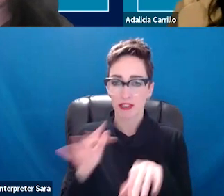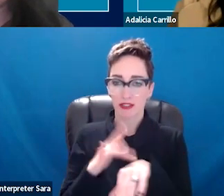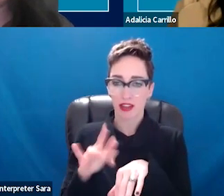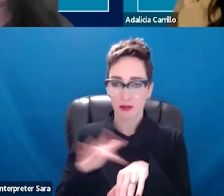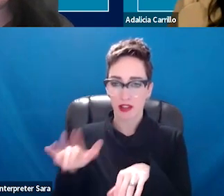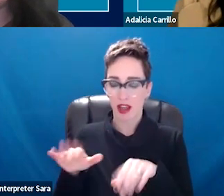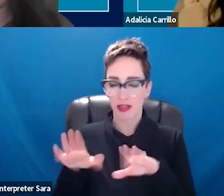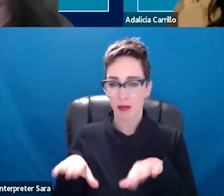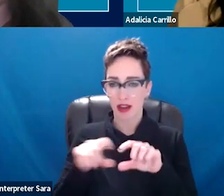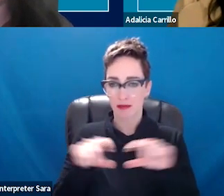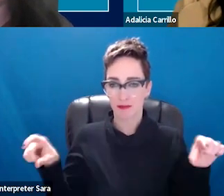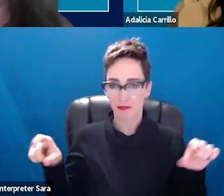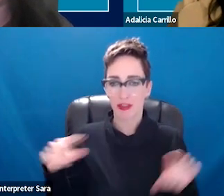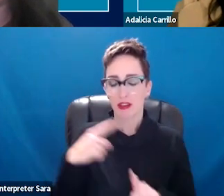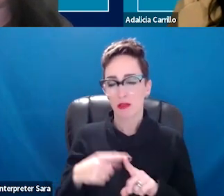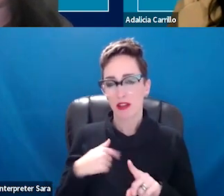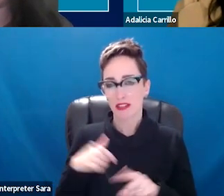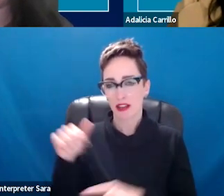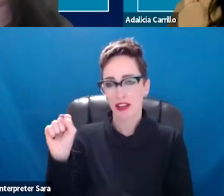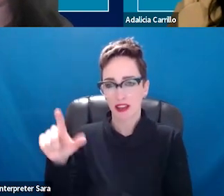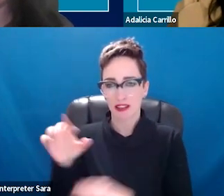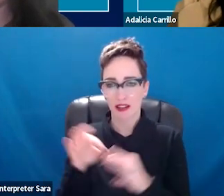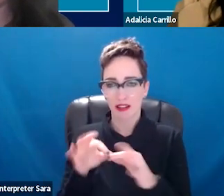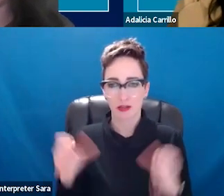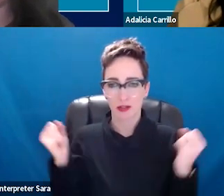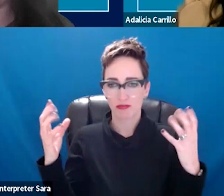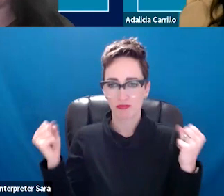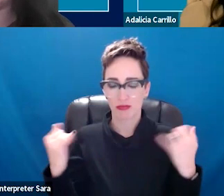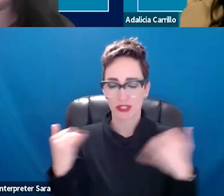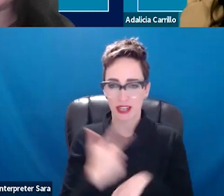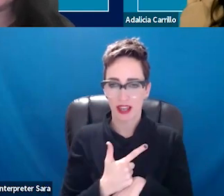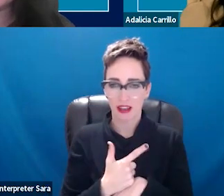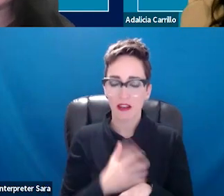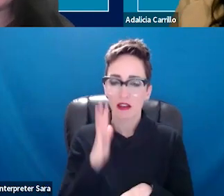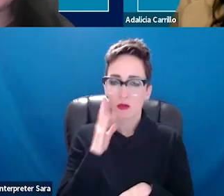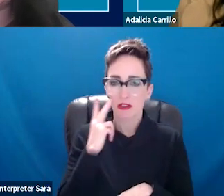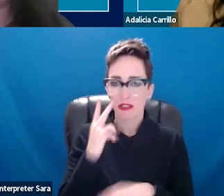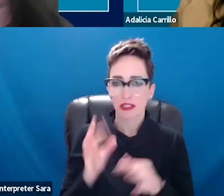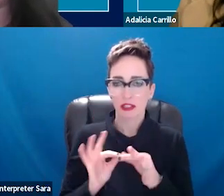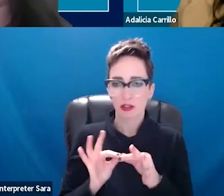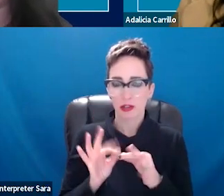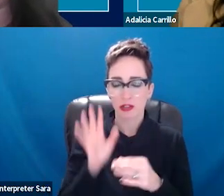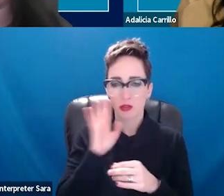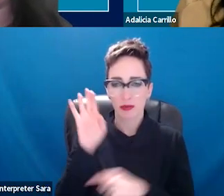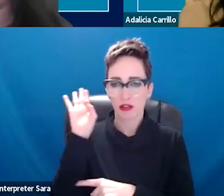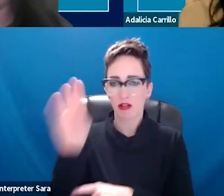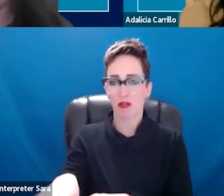We also have American Sign language capabilities and you'll see the interpreters are spotlighted throughout the presentations.